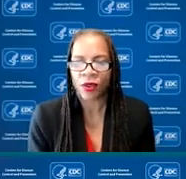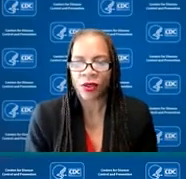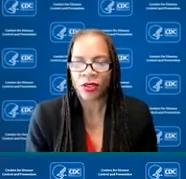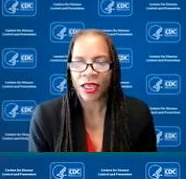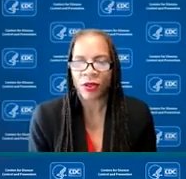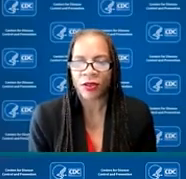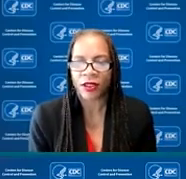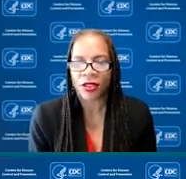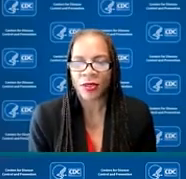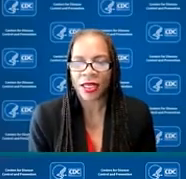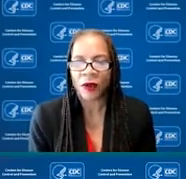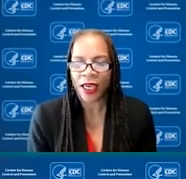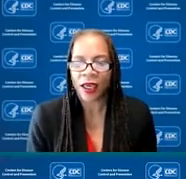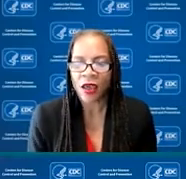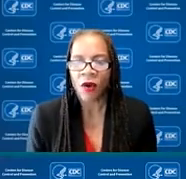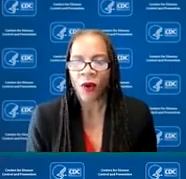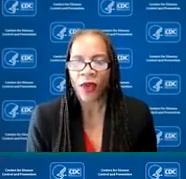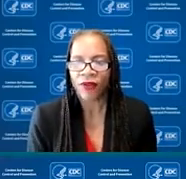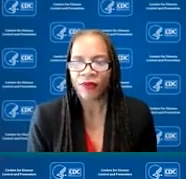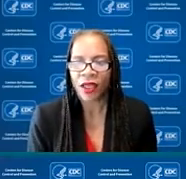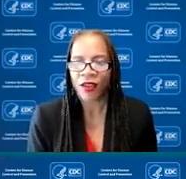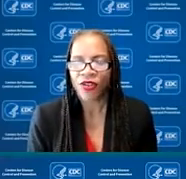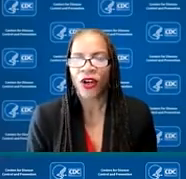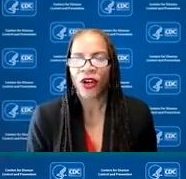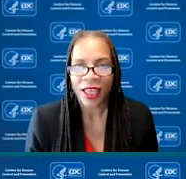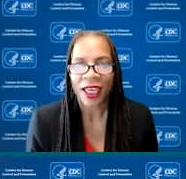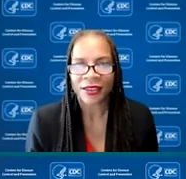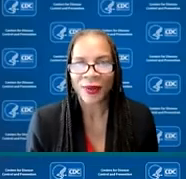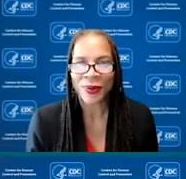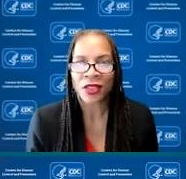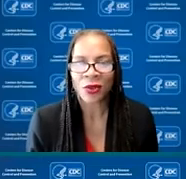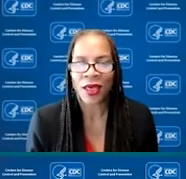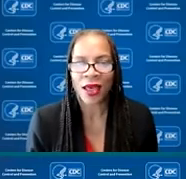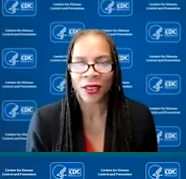with your team and your leadership to say, "OK, we have 30 things that we need to accomplish.